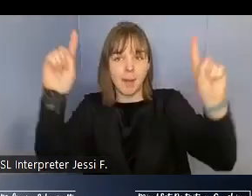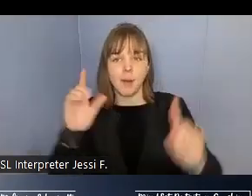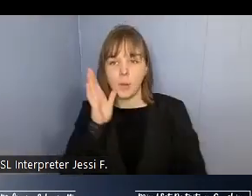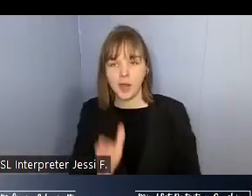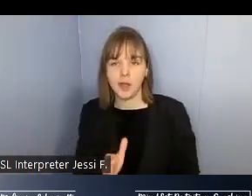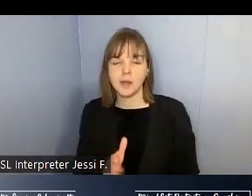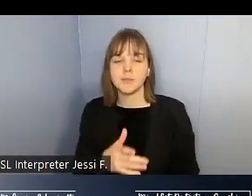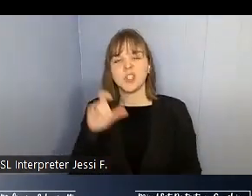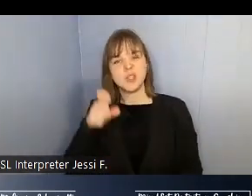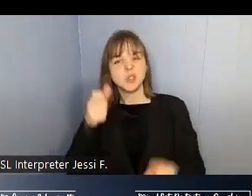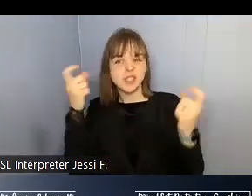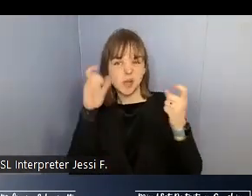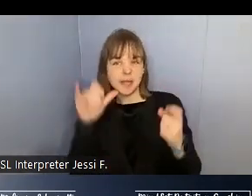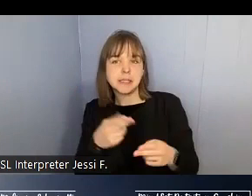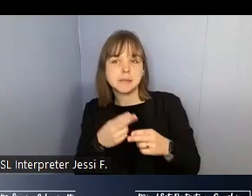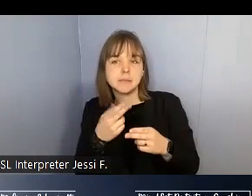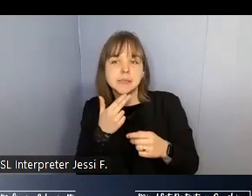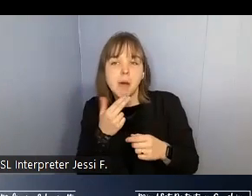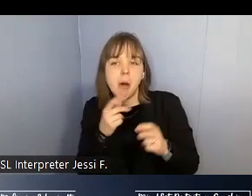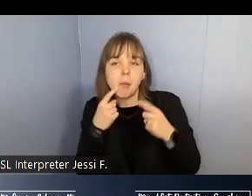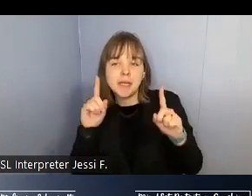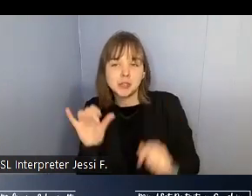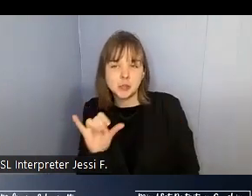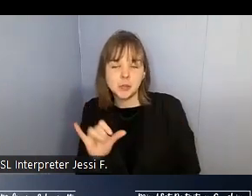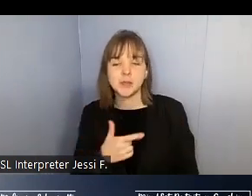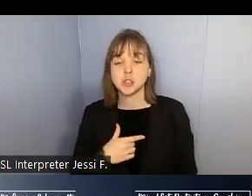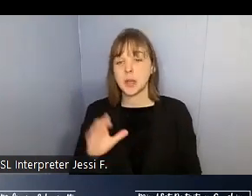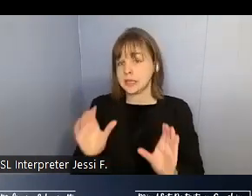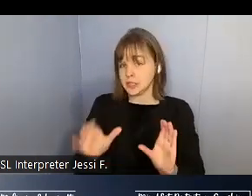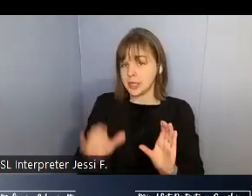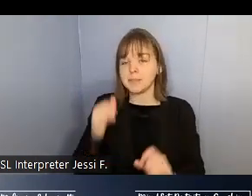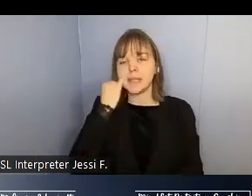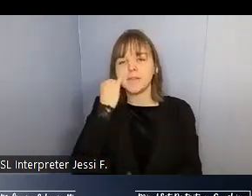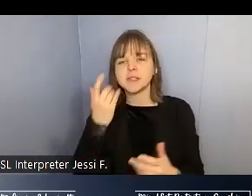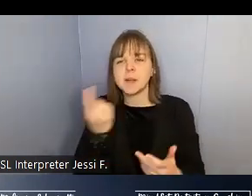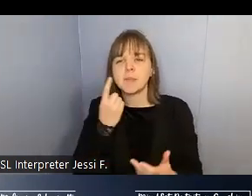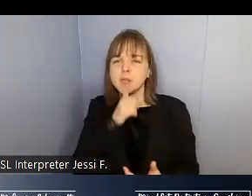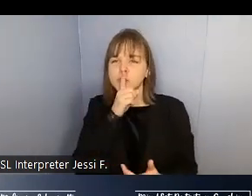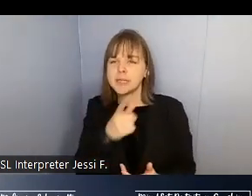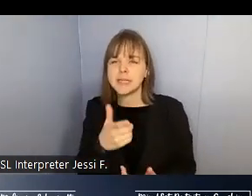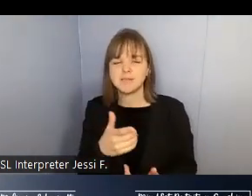So use the chat, talk to each other. If something is really resonating with you, drop a note in the chat.